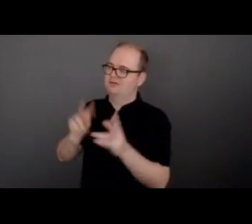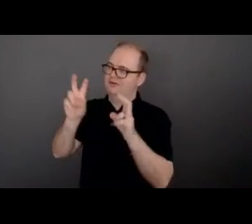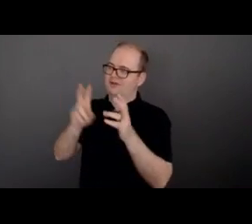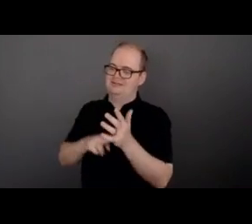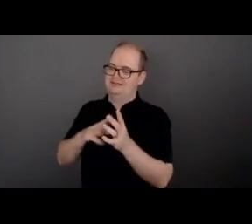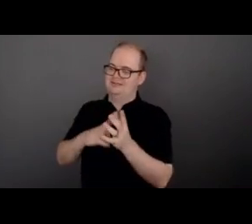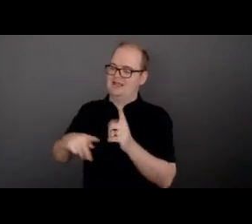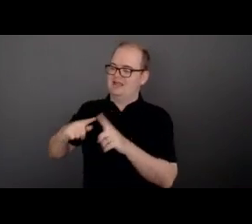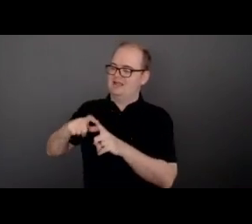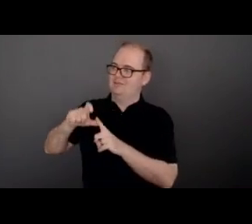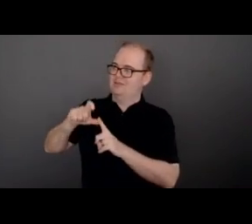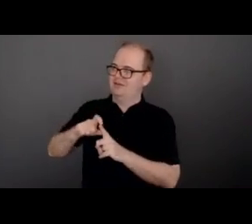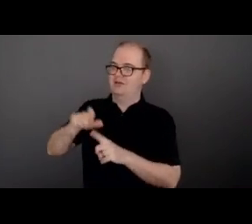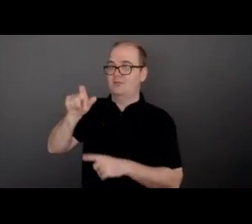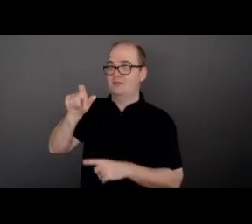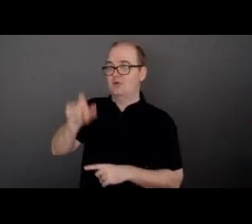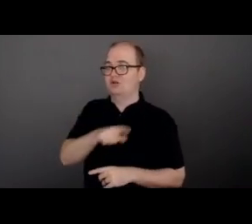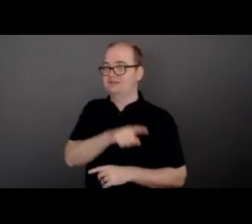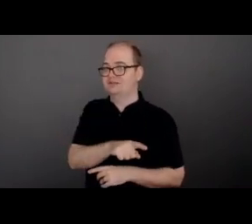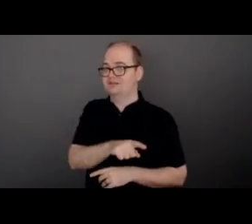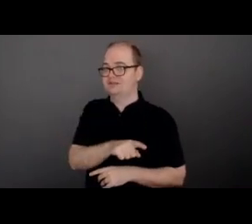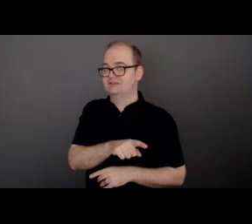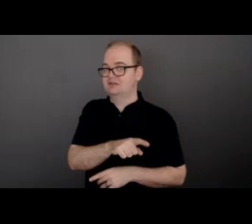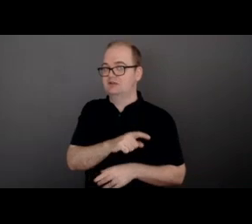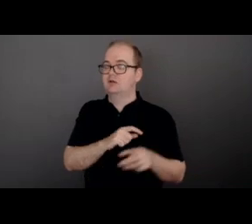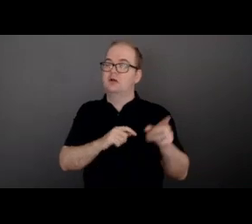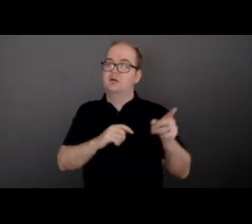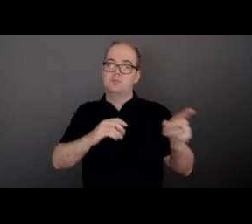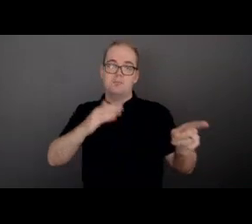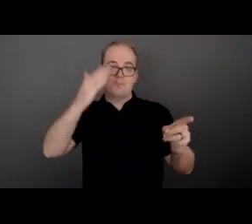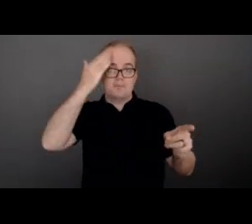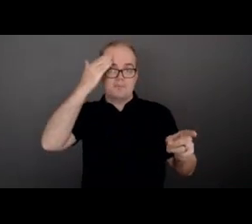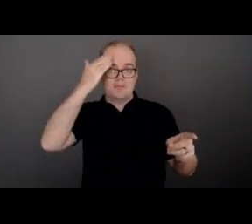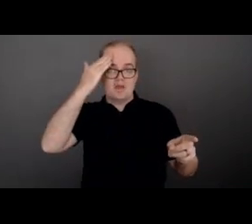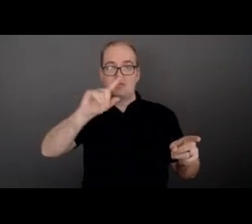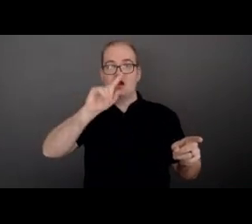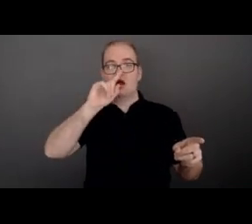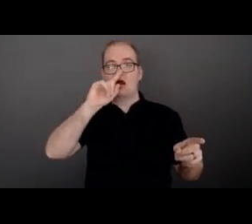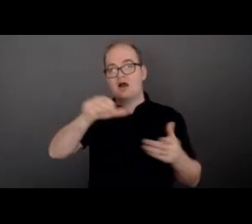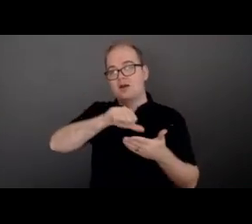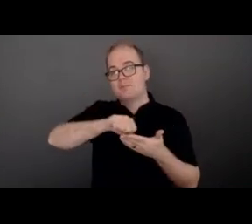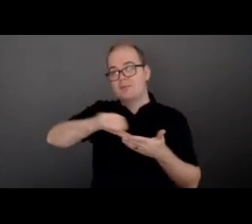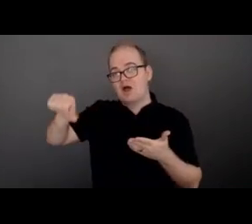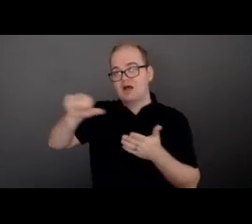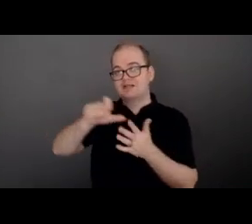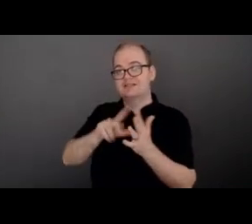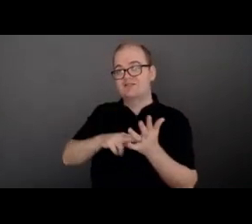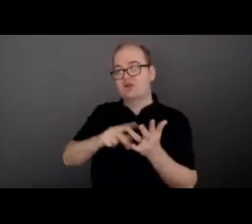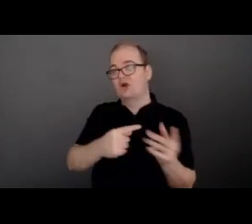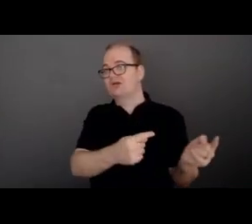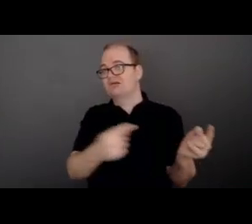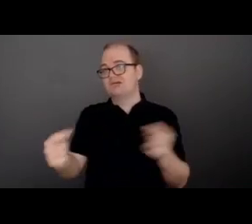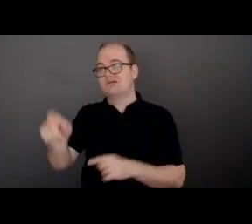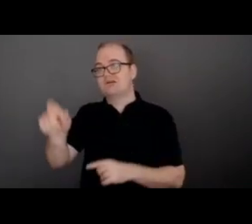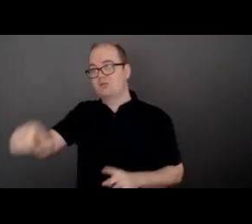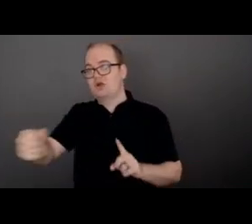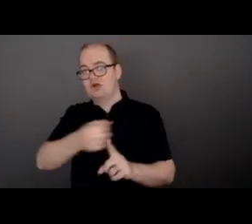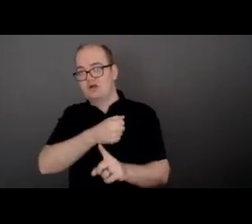Mum can't apply against the abuser unless there is a relevant relationship.